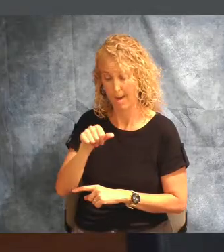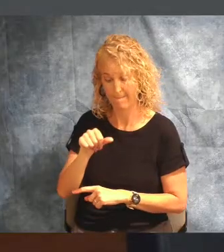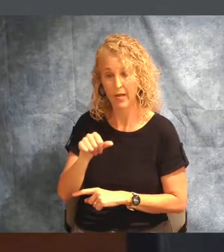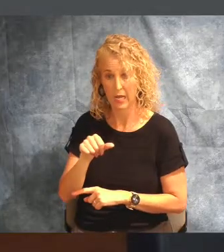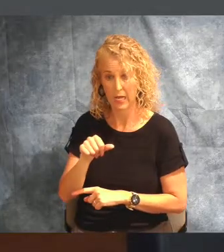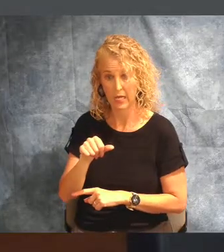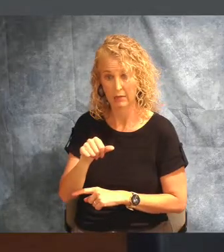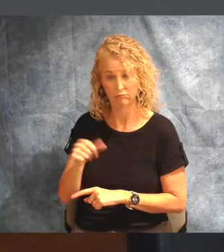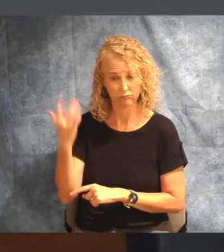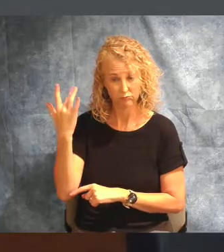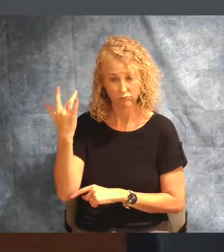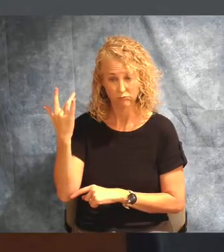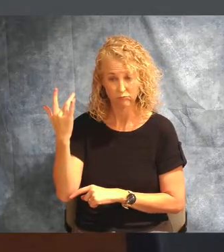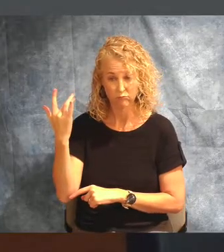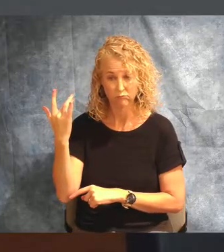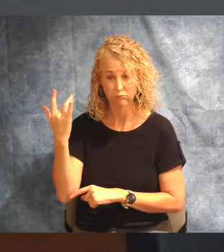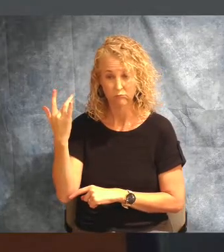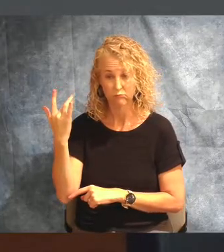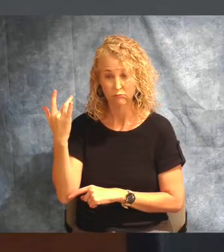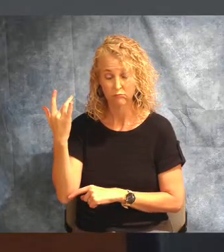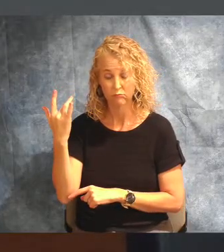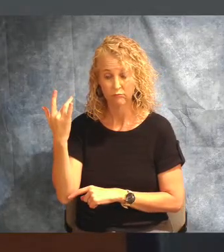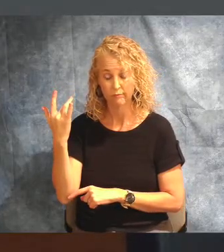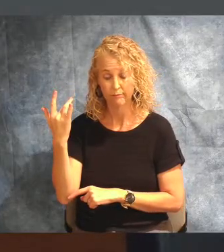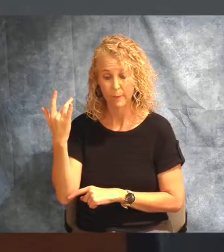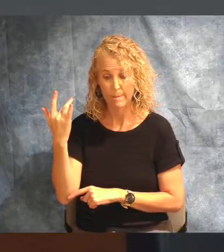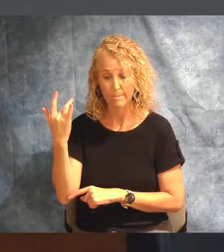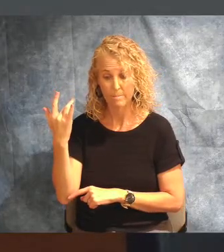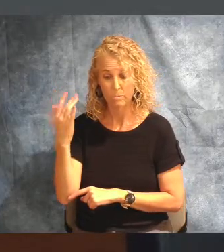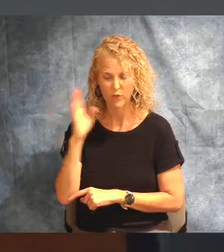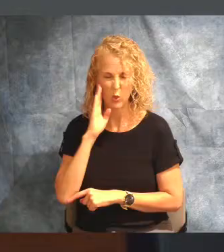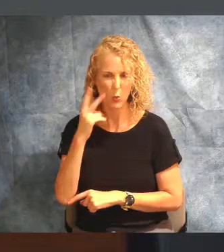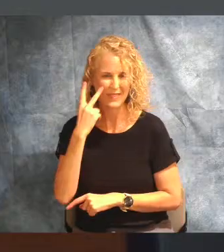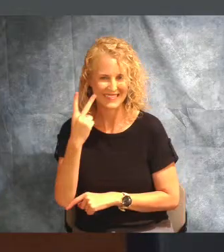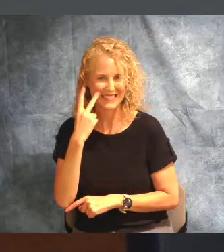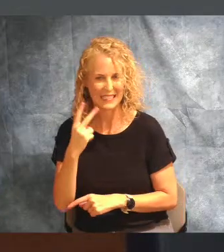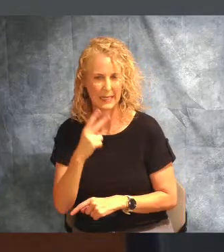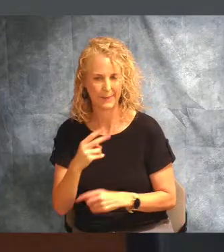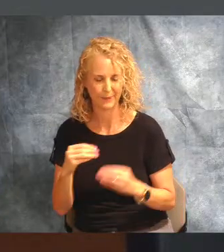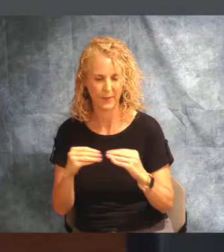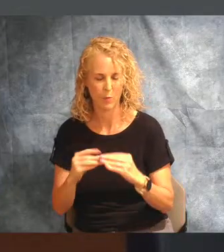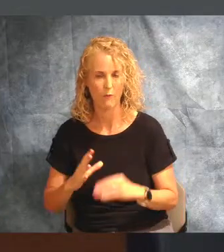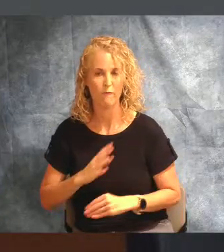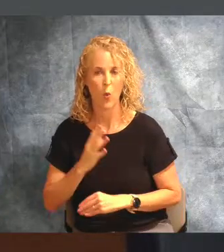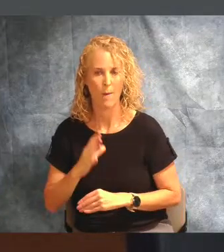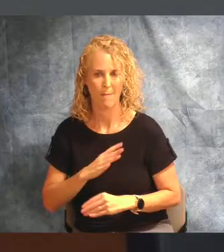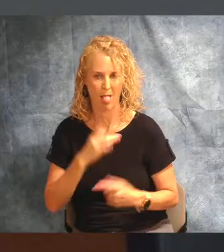for that you will get a an agreement back probably at the Board's next meeting allocating those for